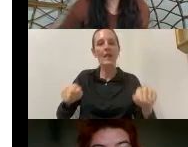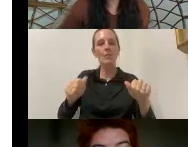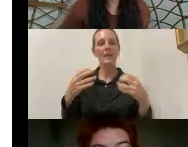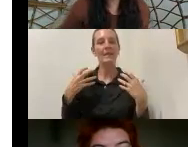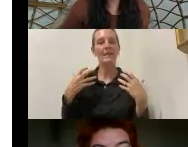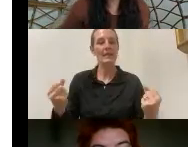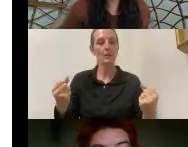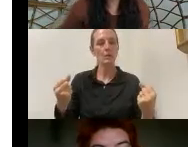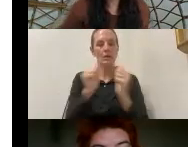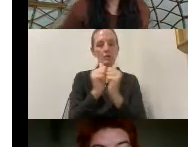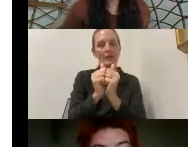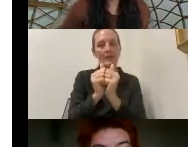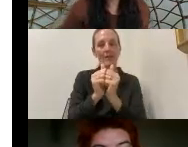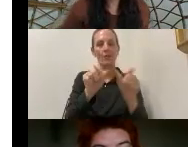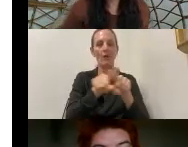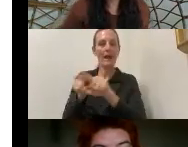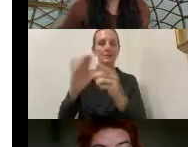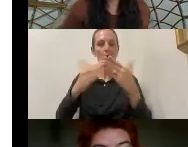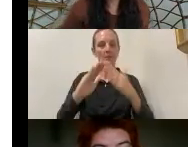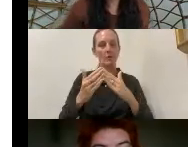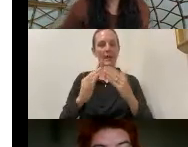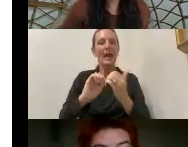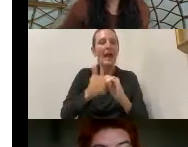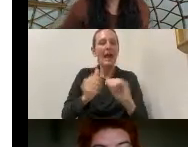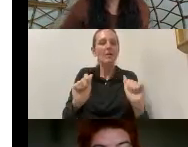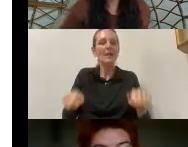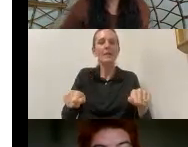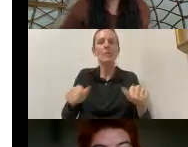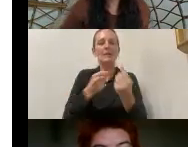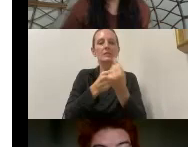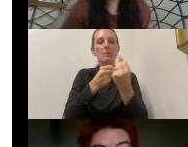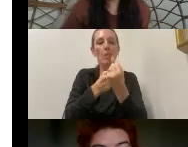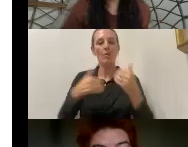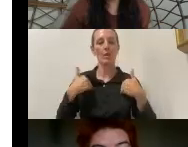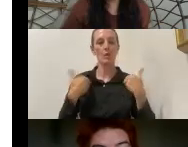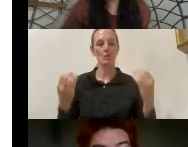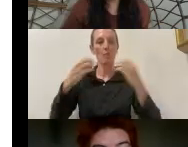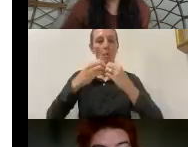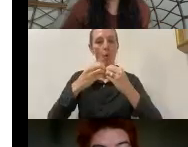How we can start supporting our youth more and accomplishing their goals and reaching